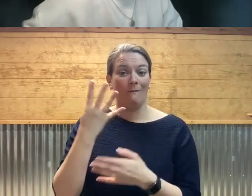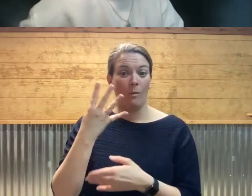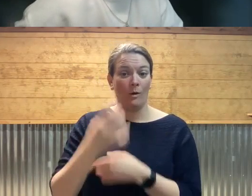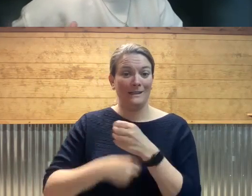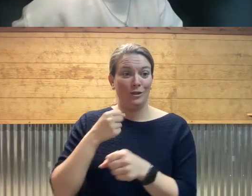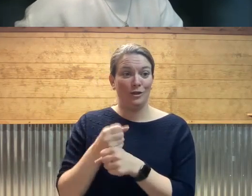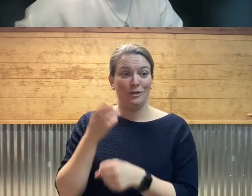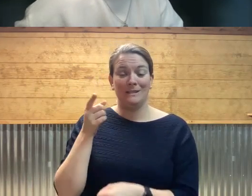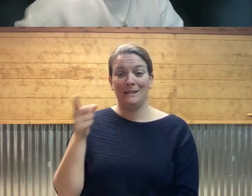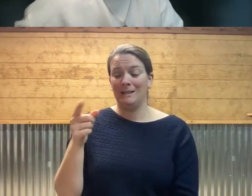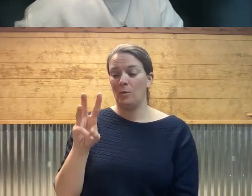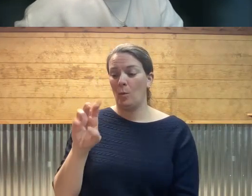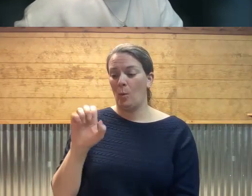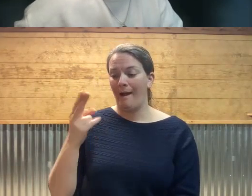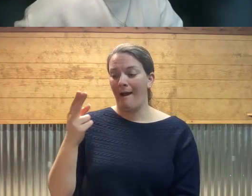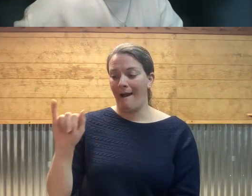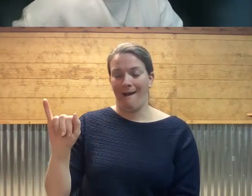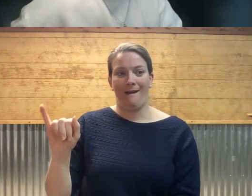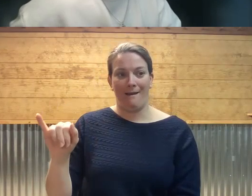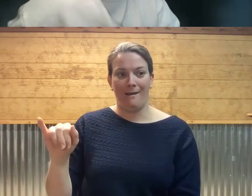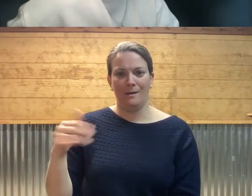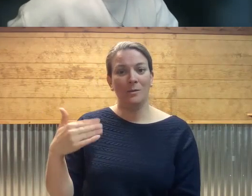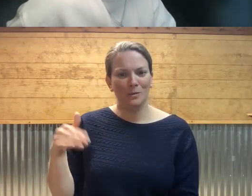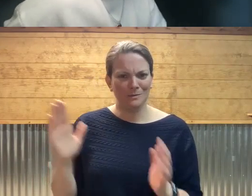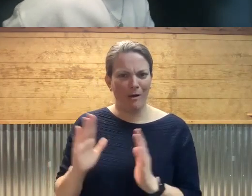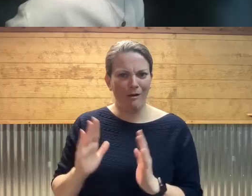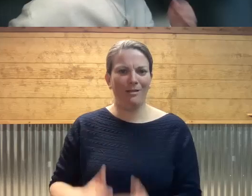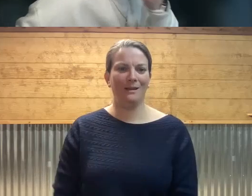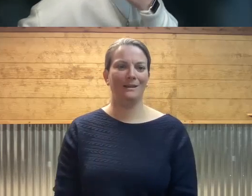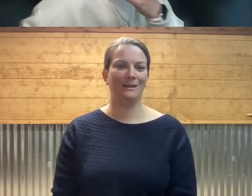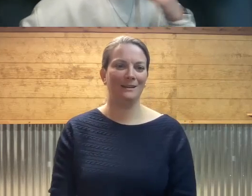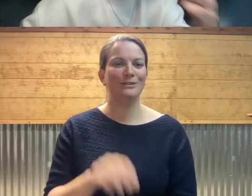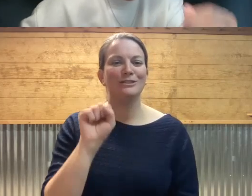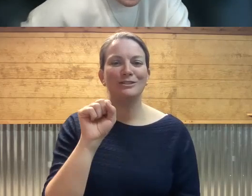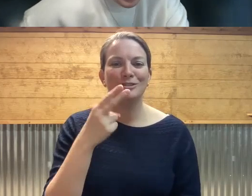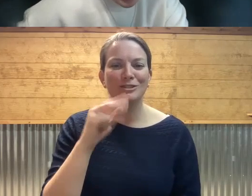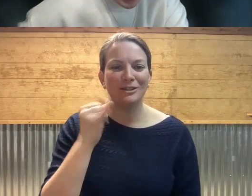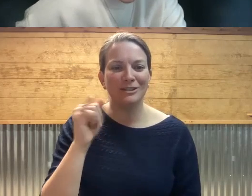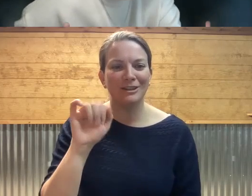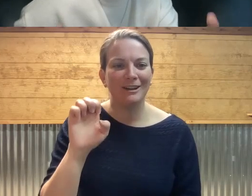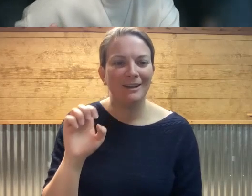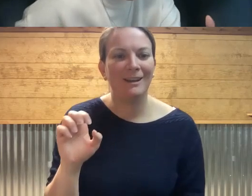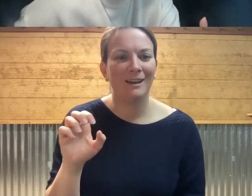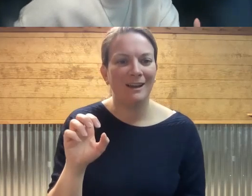So. okay, so it is pretty small. Yes, she did okay it's my for lab.